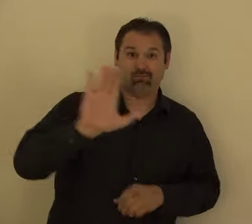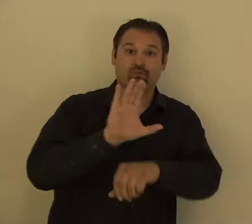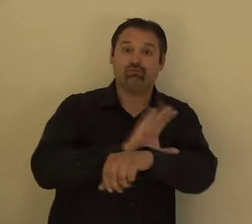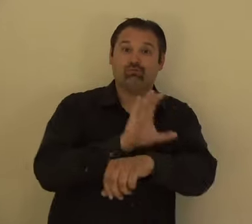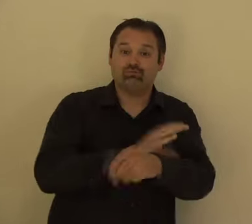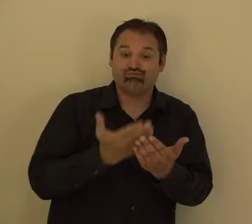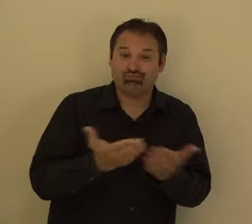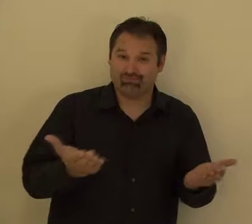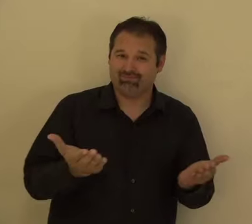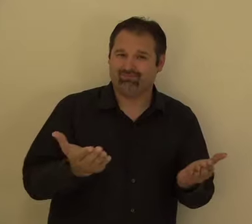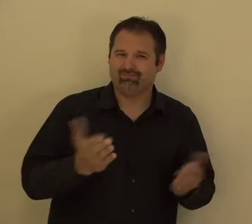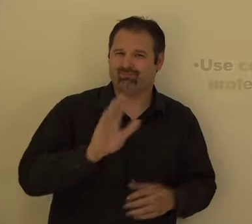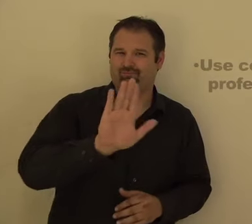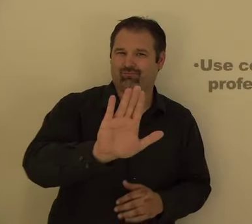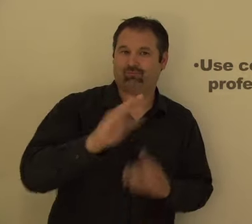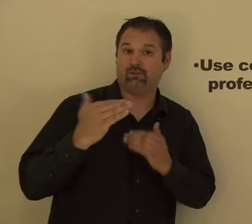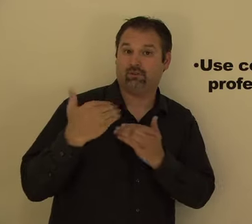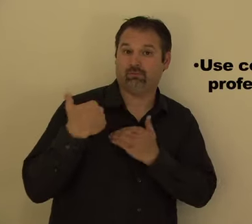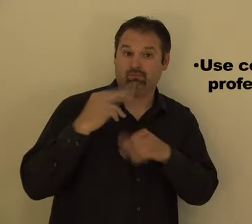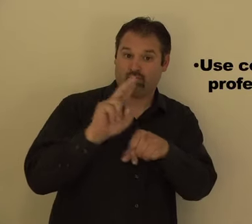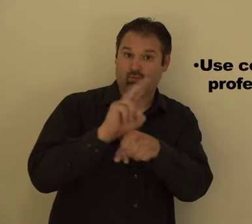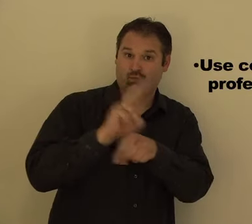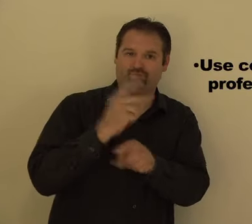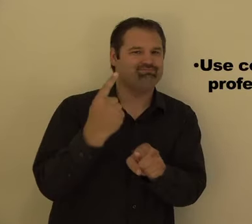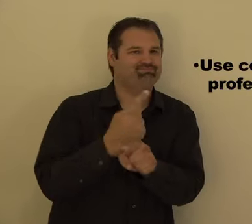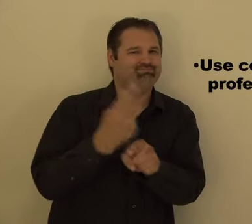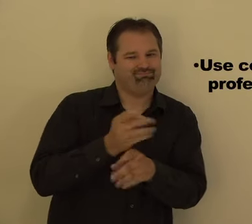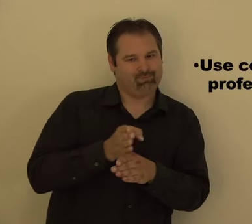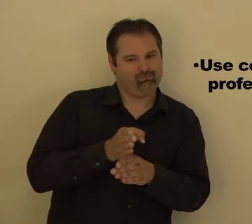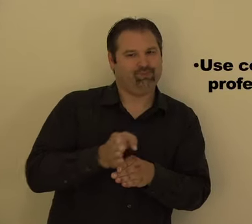relates to the job you were hired to do.